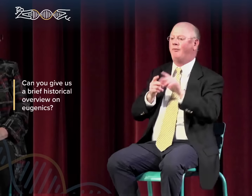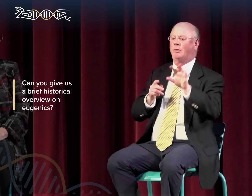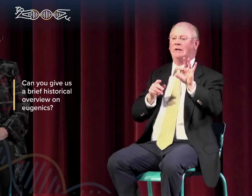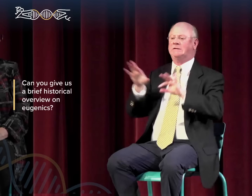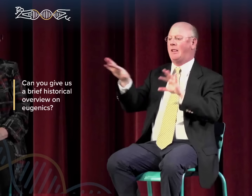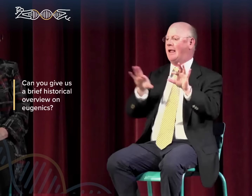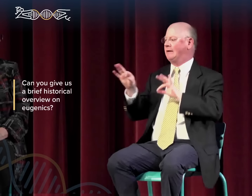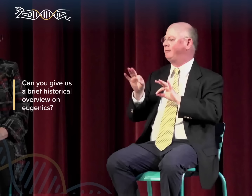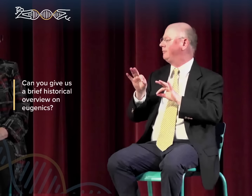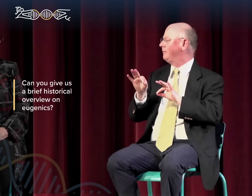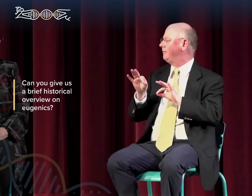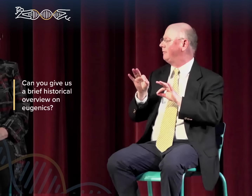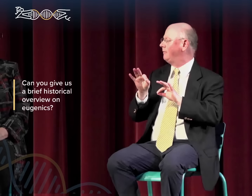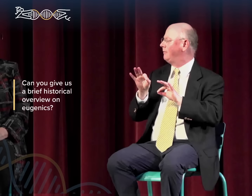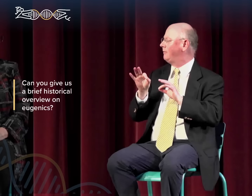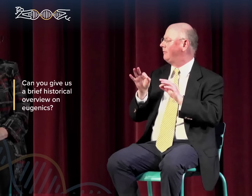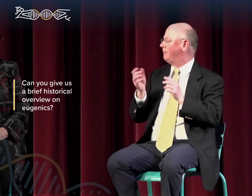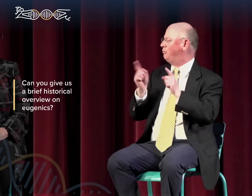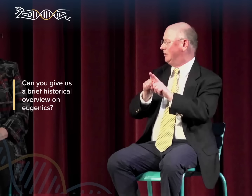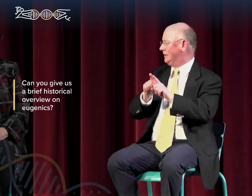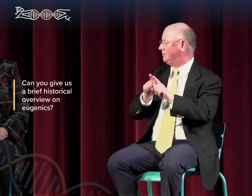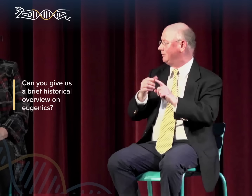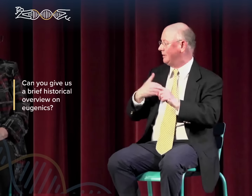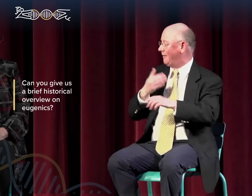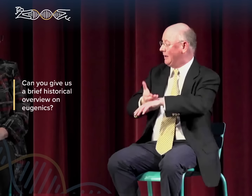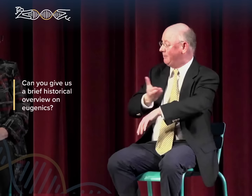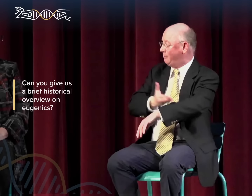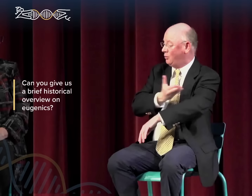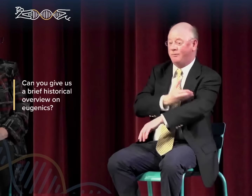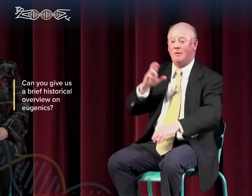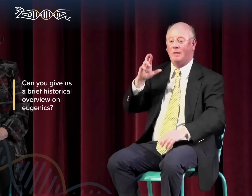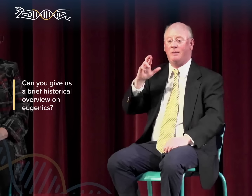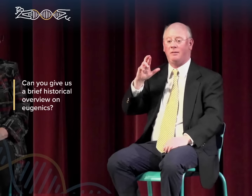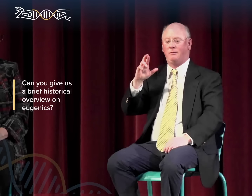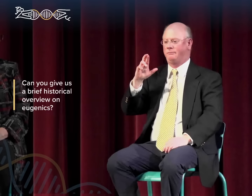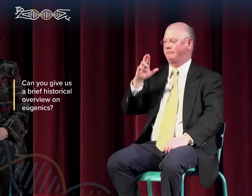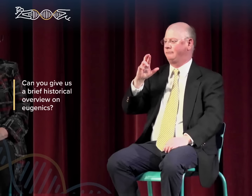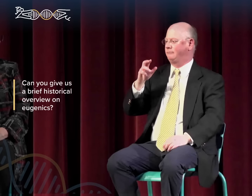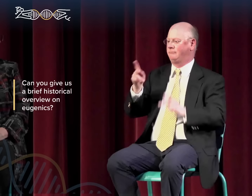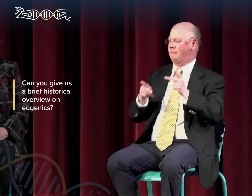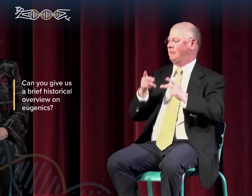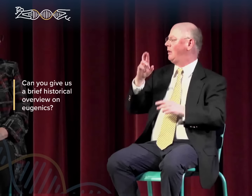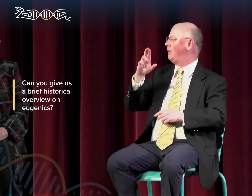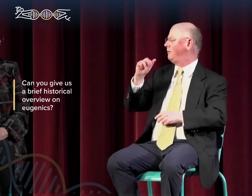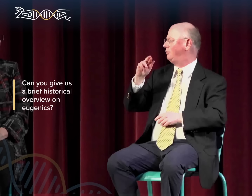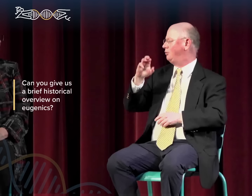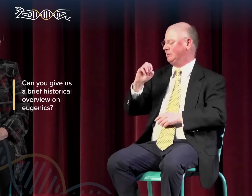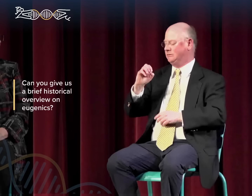because their children would be better. Proponent of selective coupling to improve the race, as he would say.